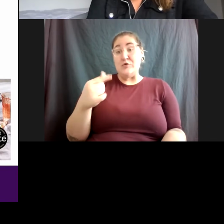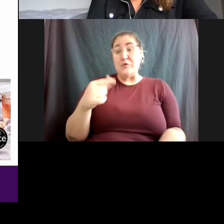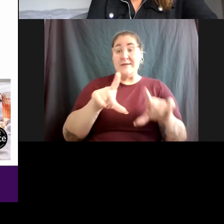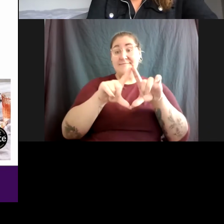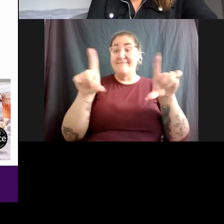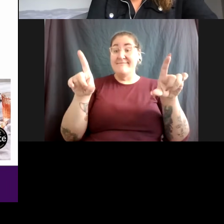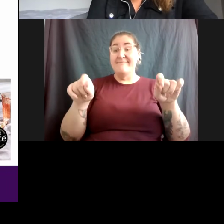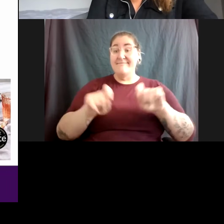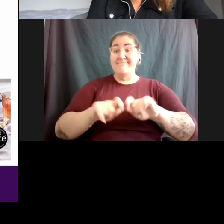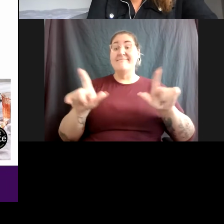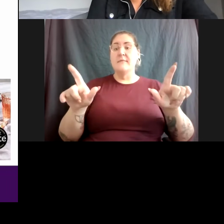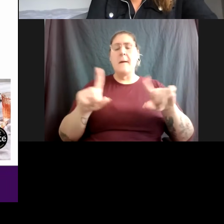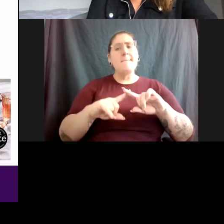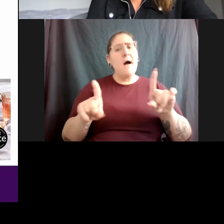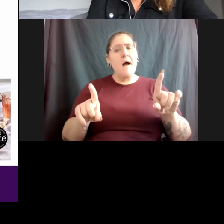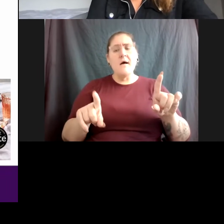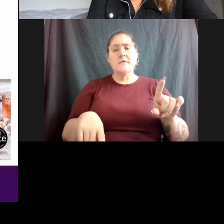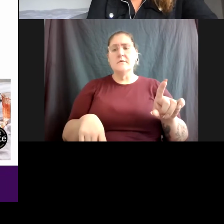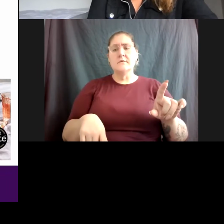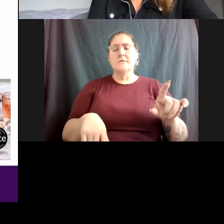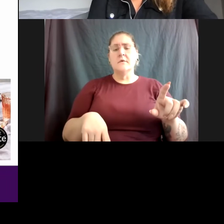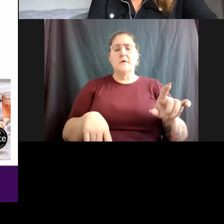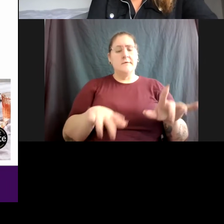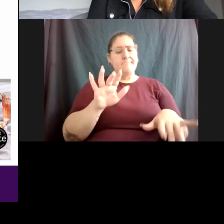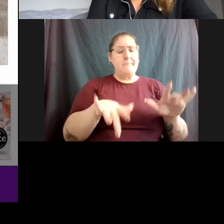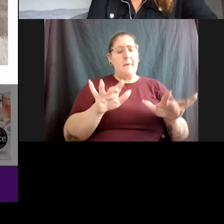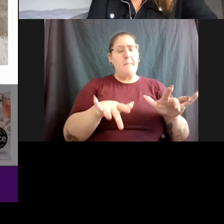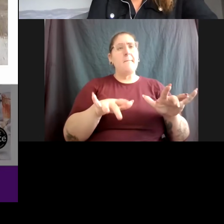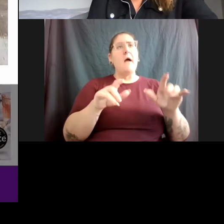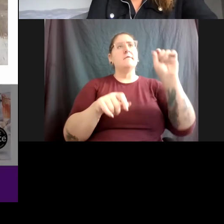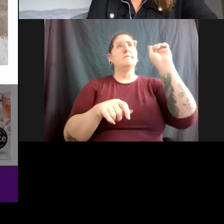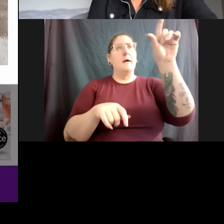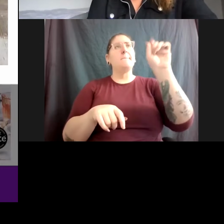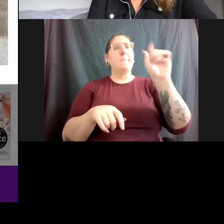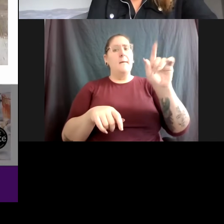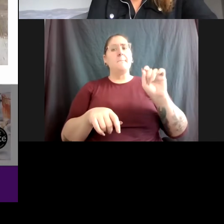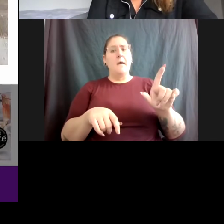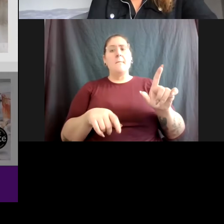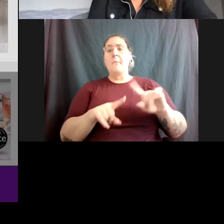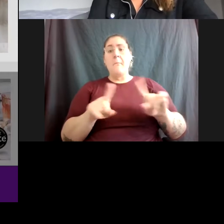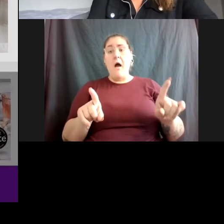using my mouse and I put the mouse over one of the main navigation's and click it, there